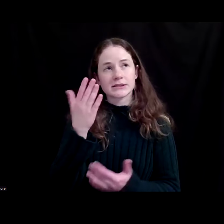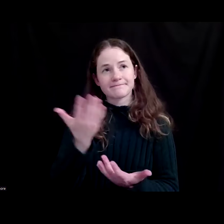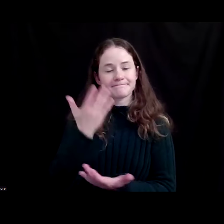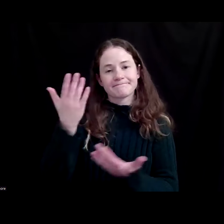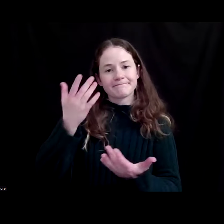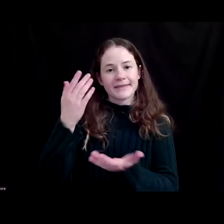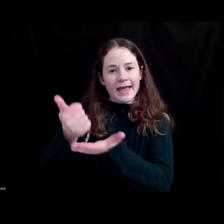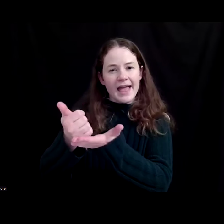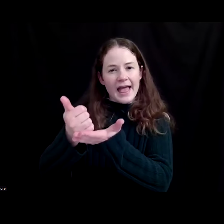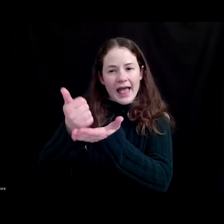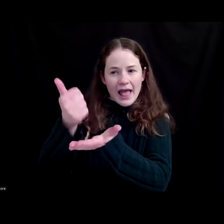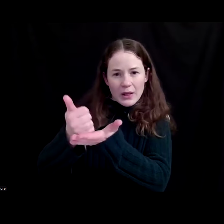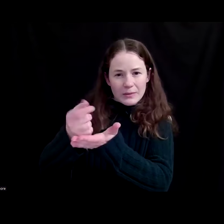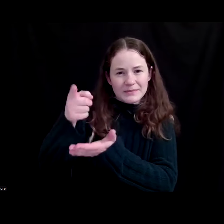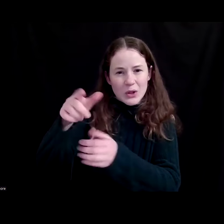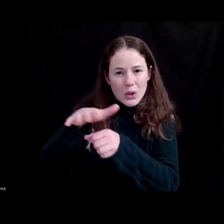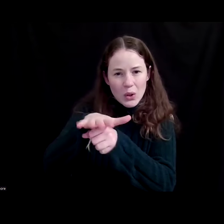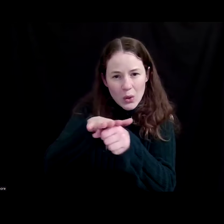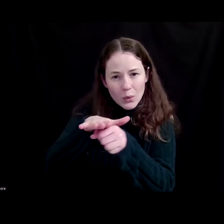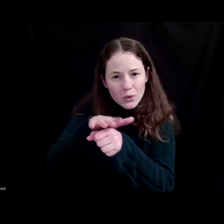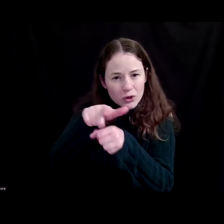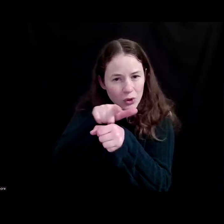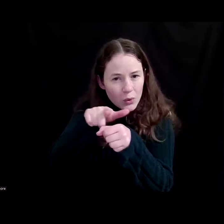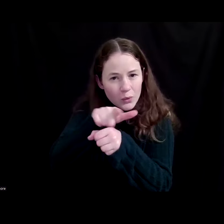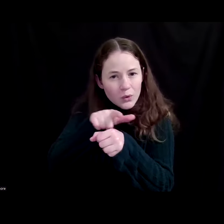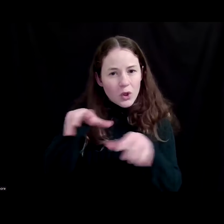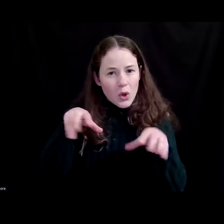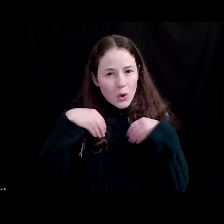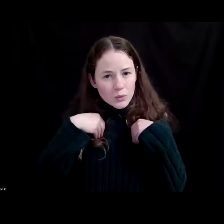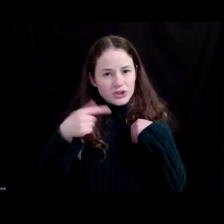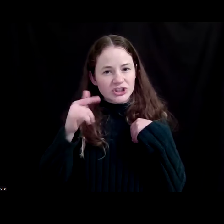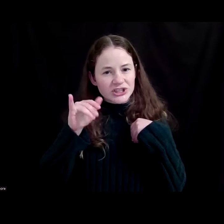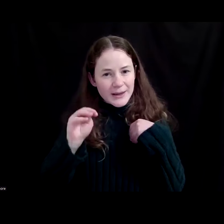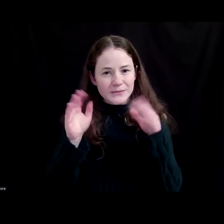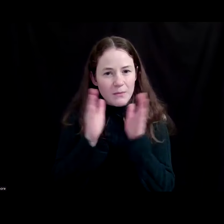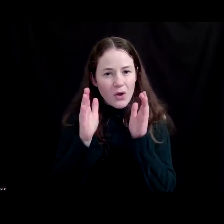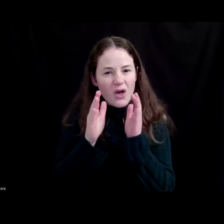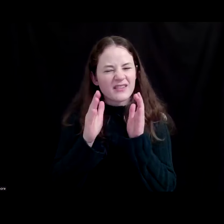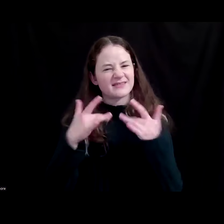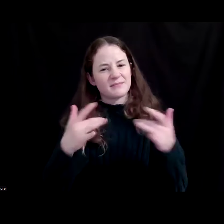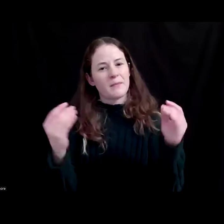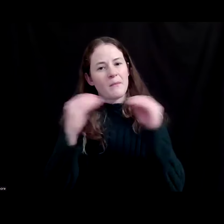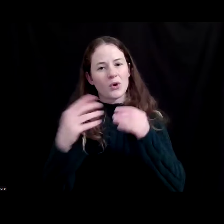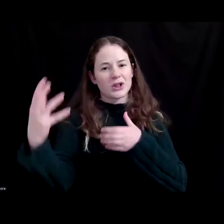locally owned gyms. Um they're more inclusive in some ways. So I was just